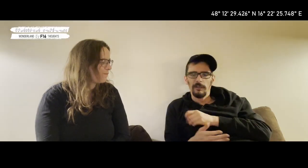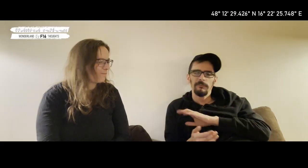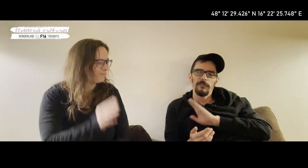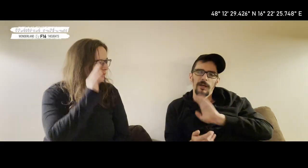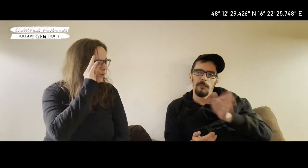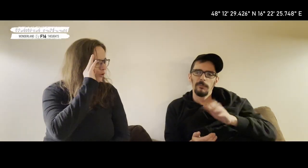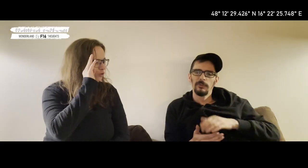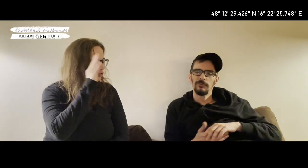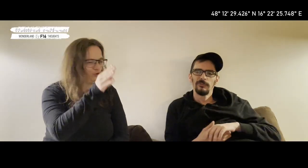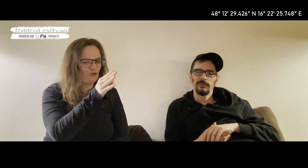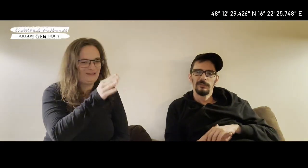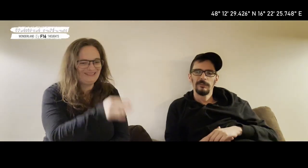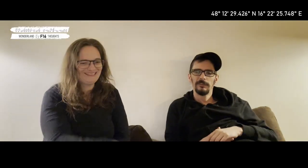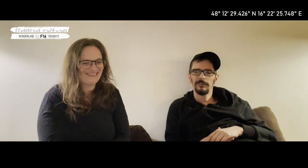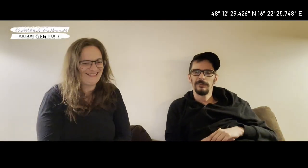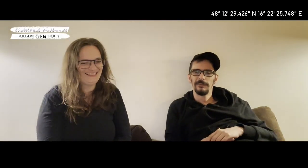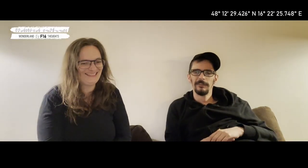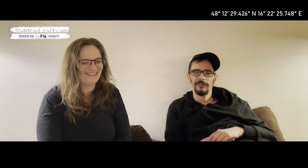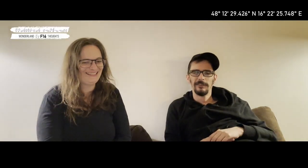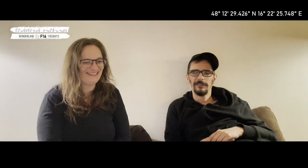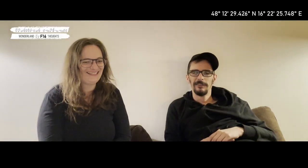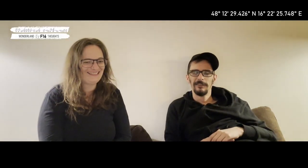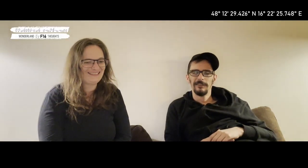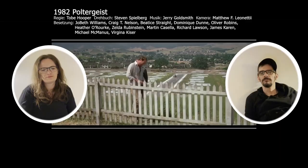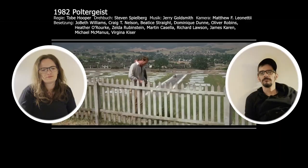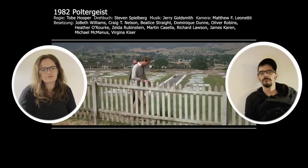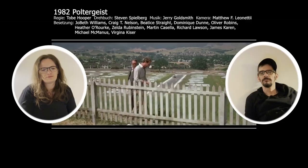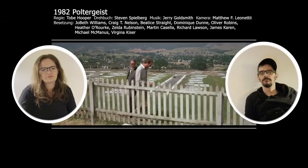Nothing like that. Just get in and drive off. Goodbye.